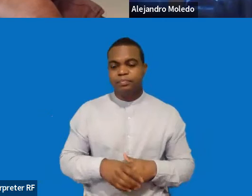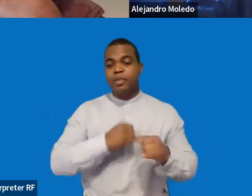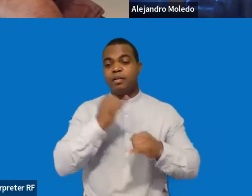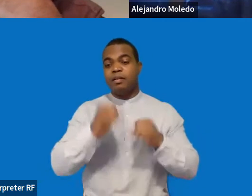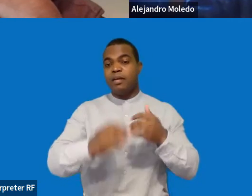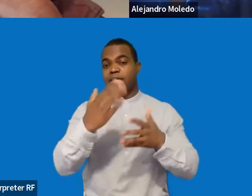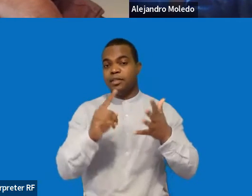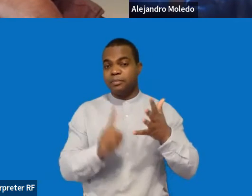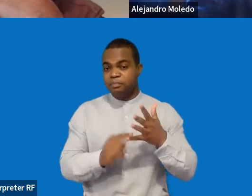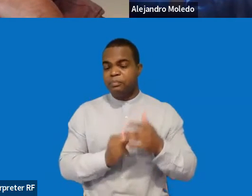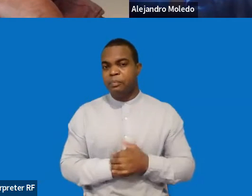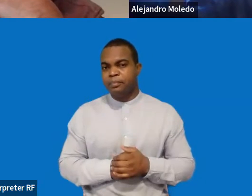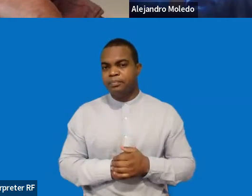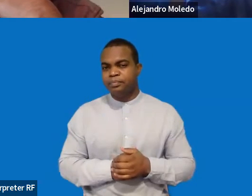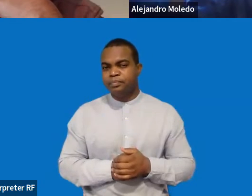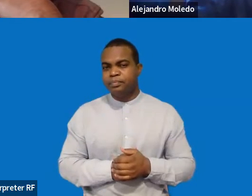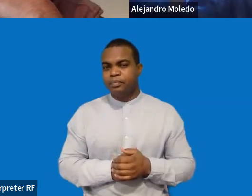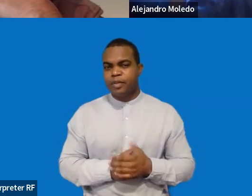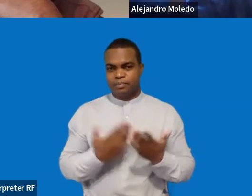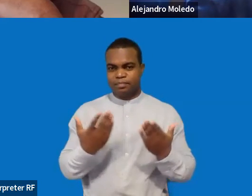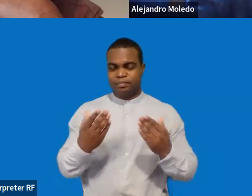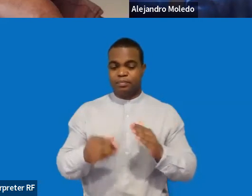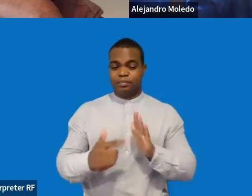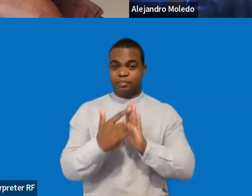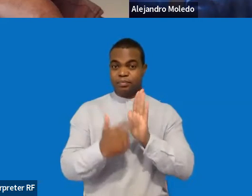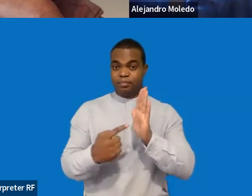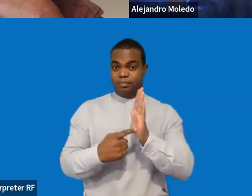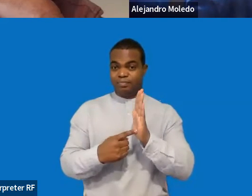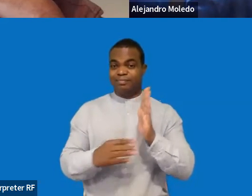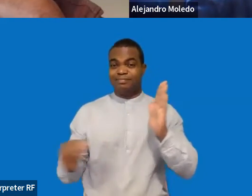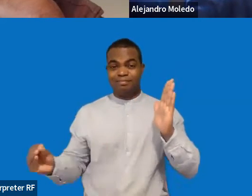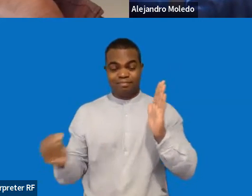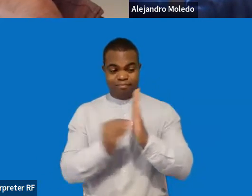that the issuing of the European Disability Card should be free of charge.